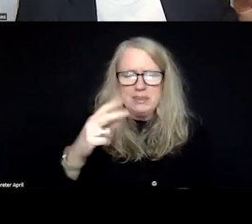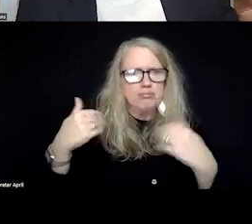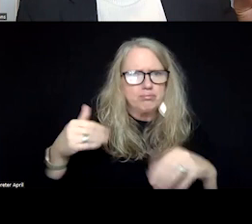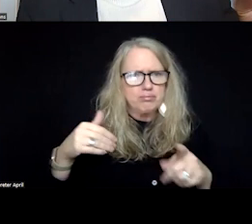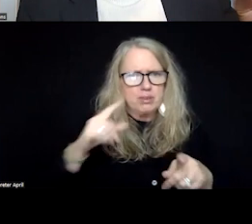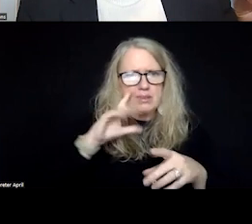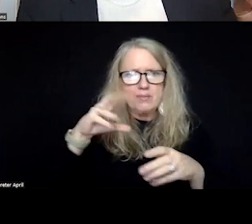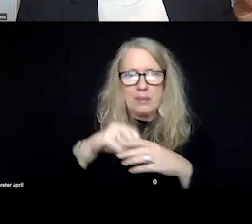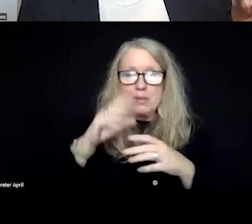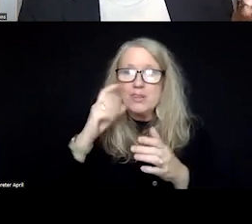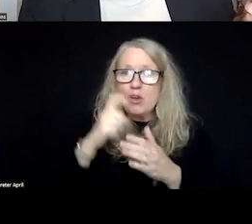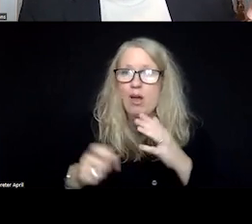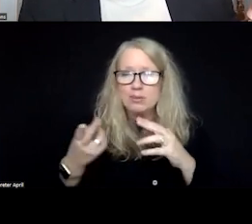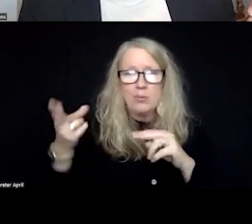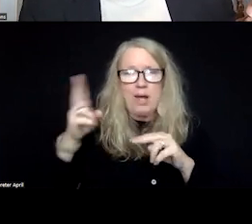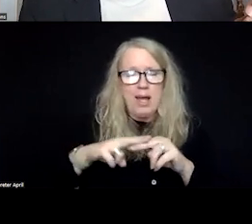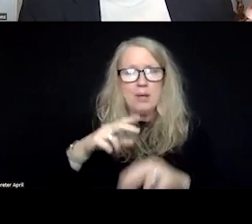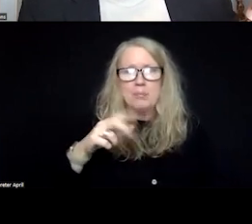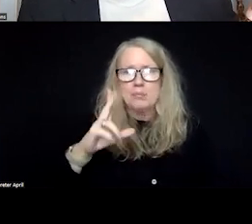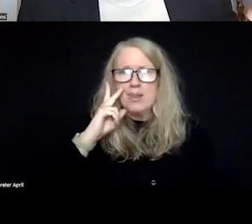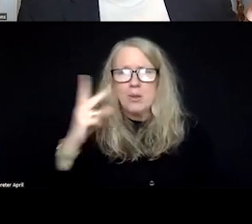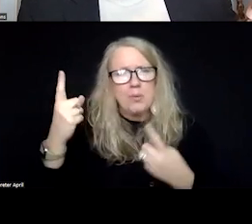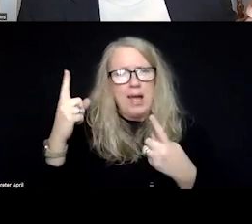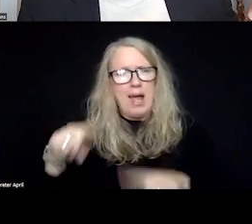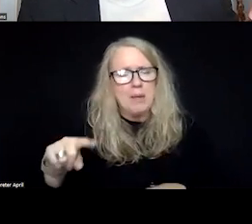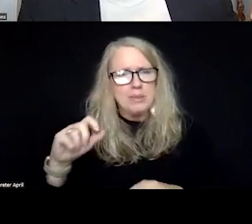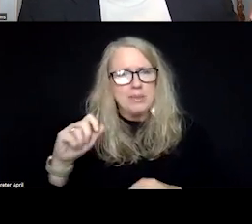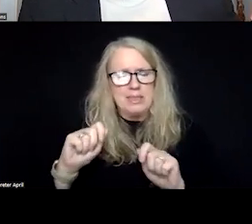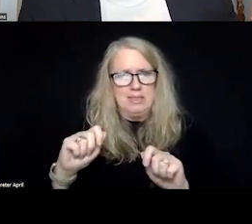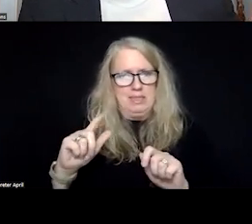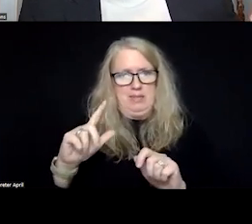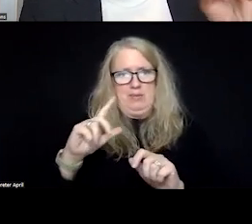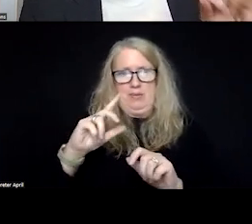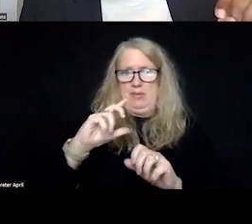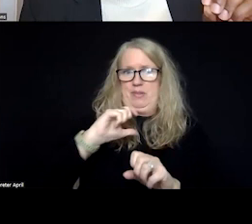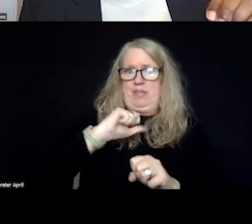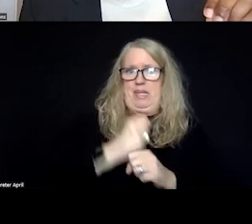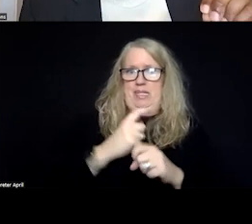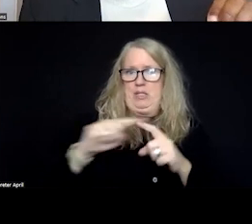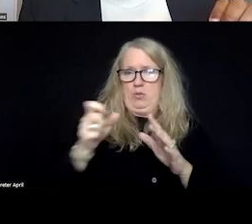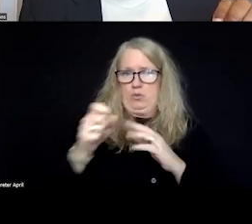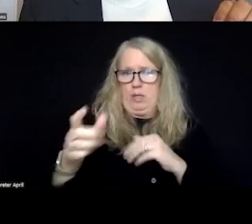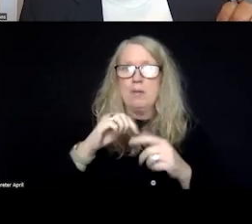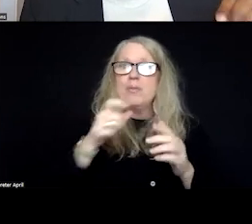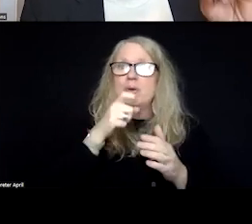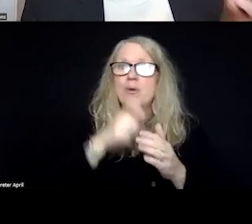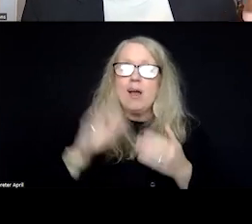WENT UP. LOOK AT WHEN THEY WERE HOUSED. THAT WENT DOWN TO $18